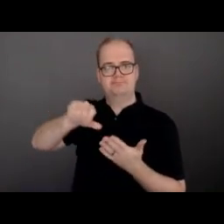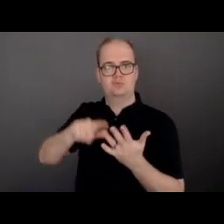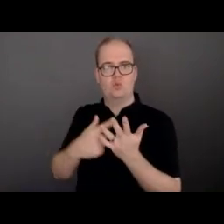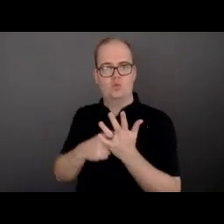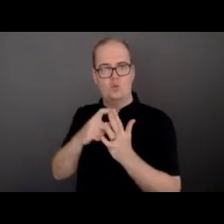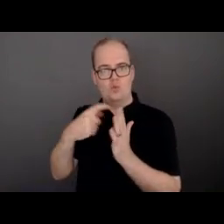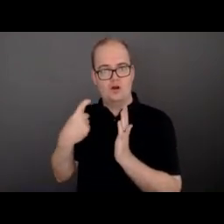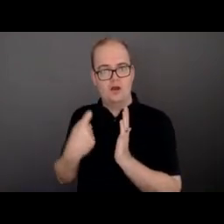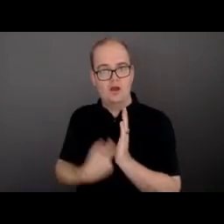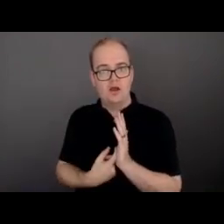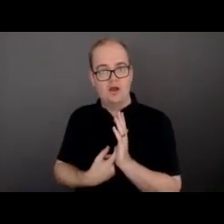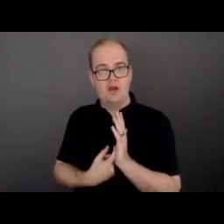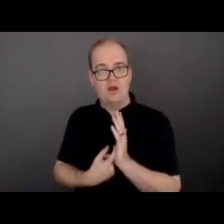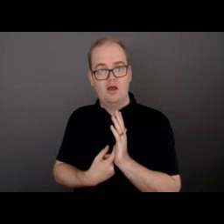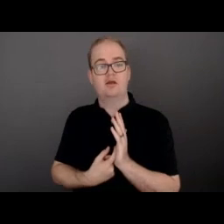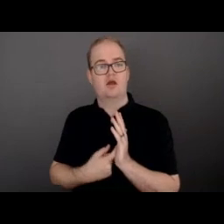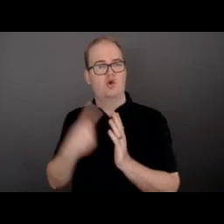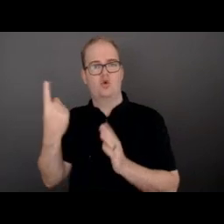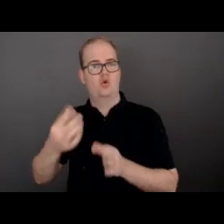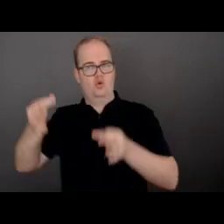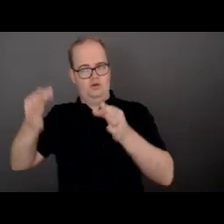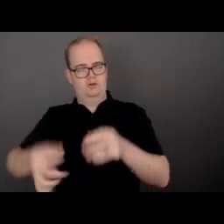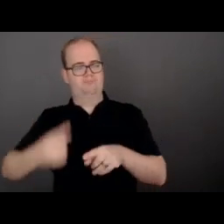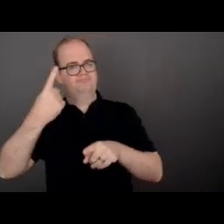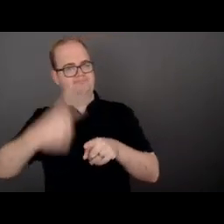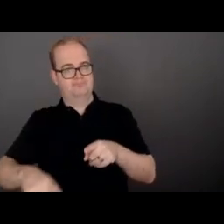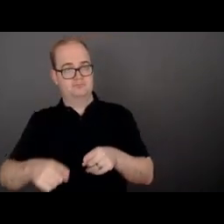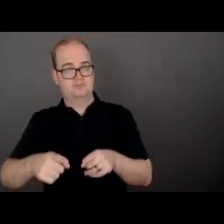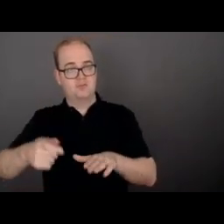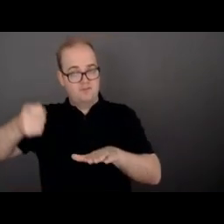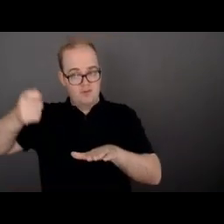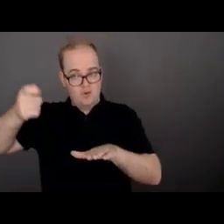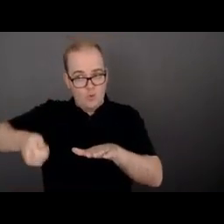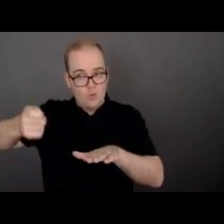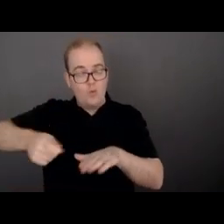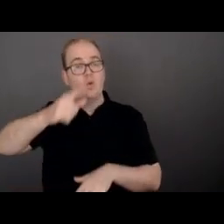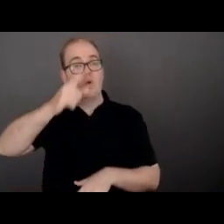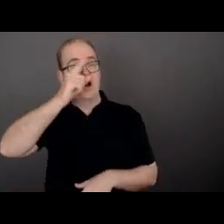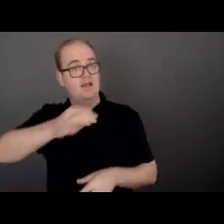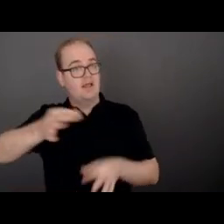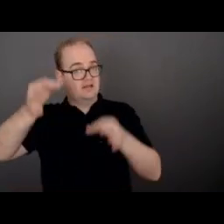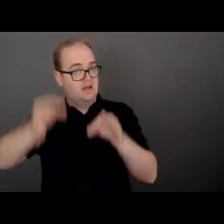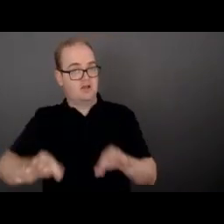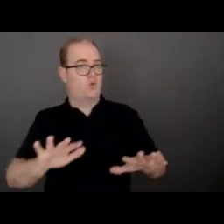Can a court decide to make an order with no application from a person or could QPS decide